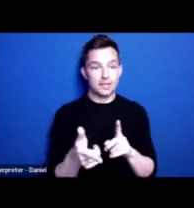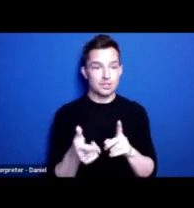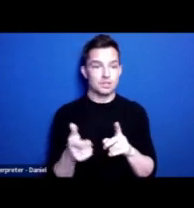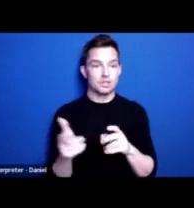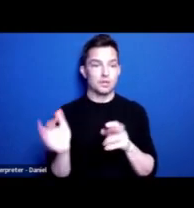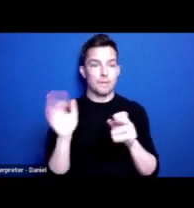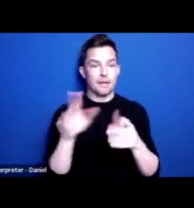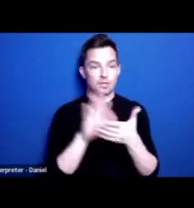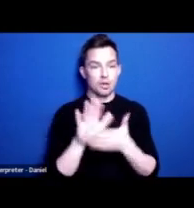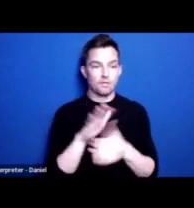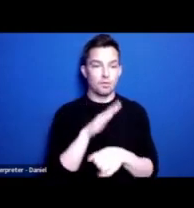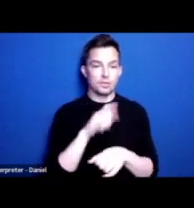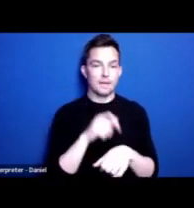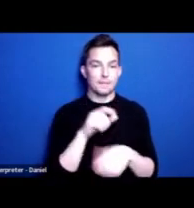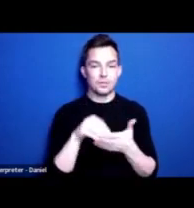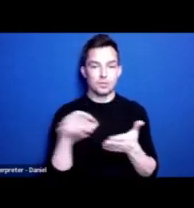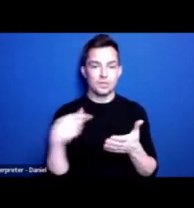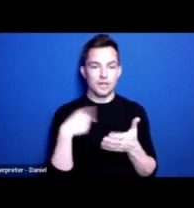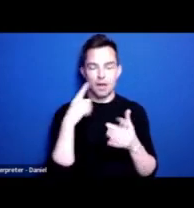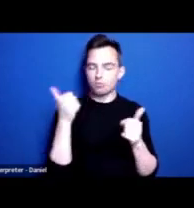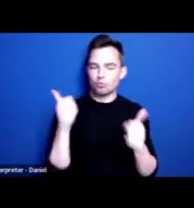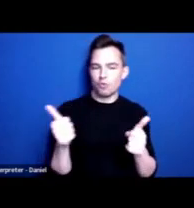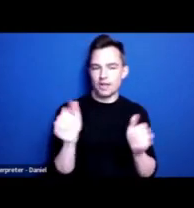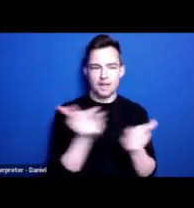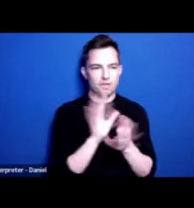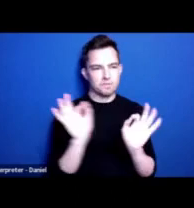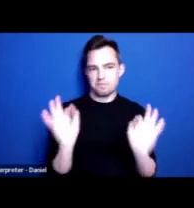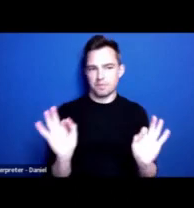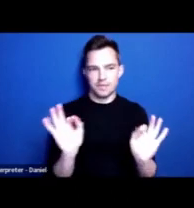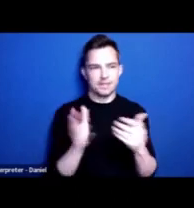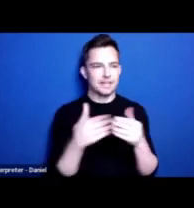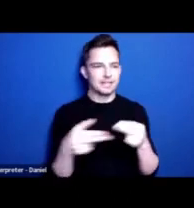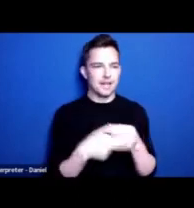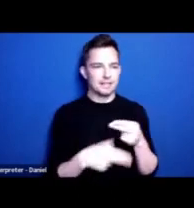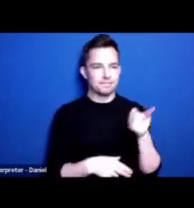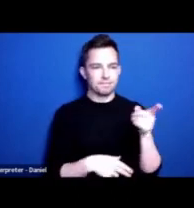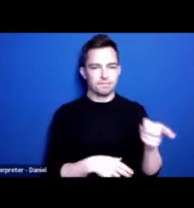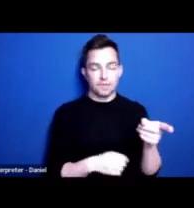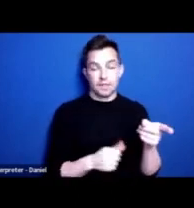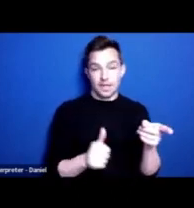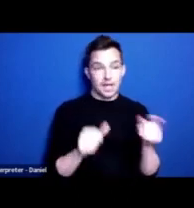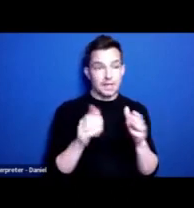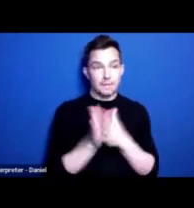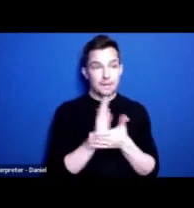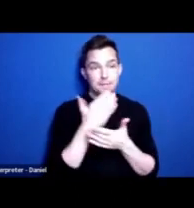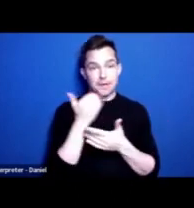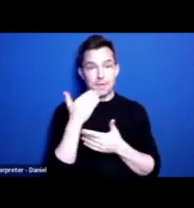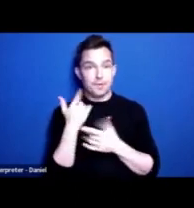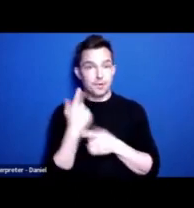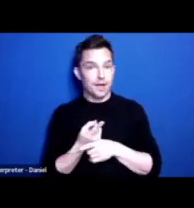time student. So I'm good. I'm great. Next slide, please. And get keeps getting better. Right. So the college or to being a